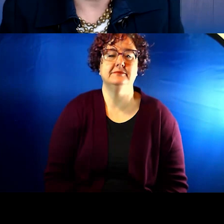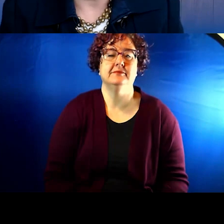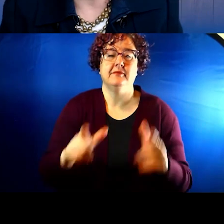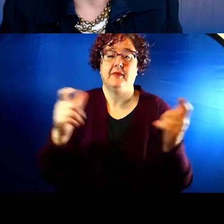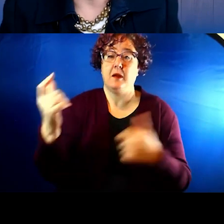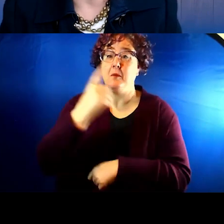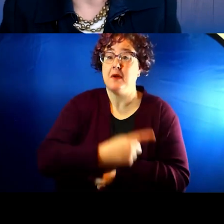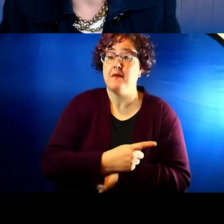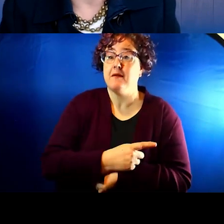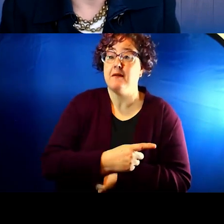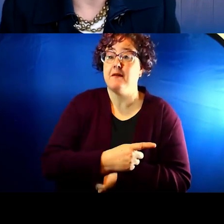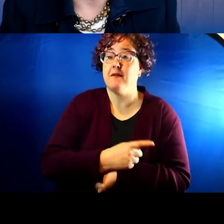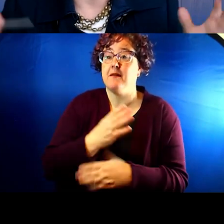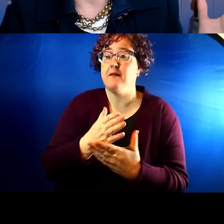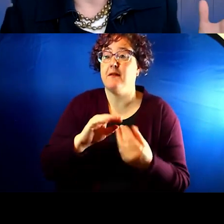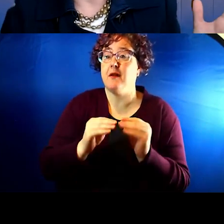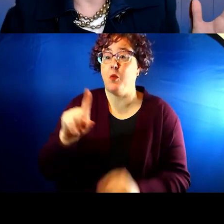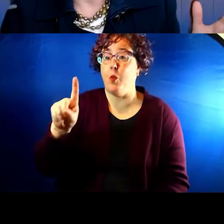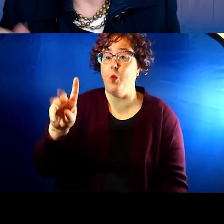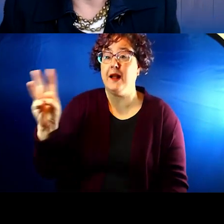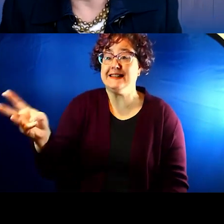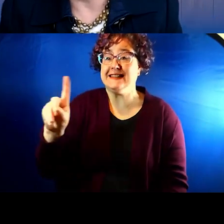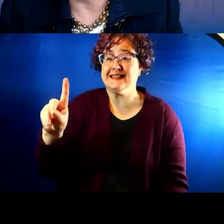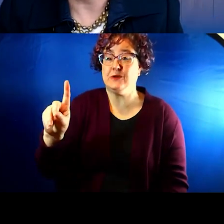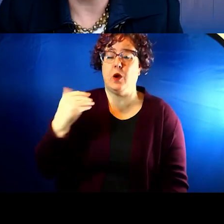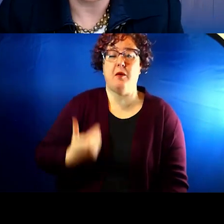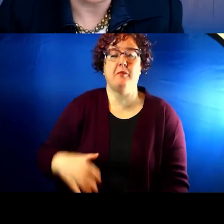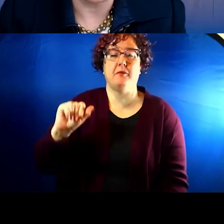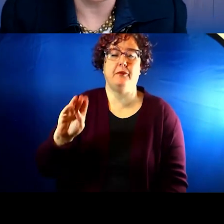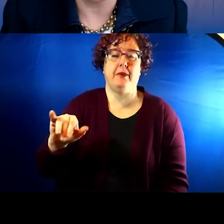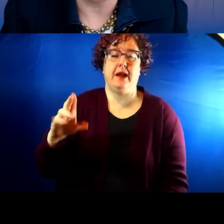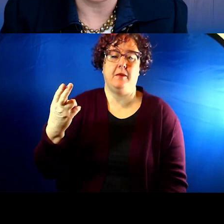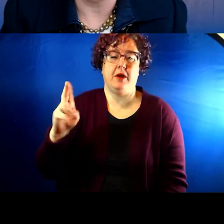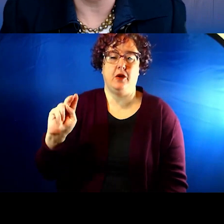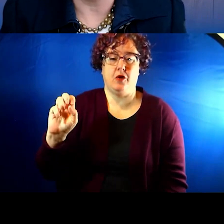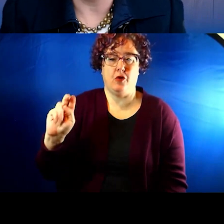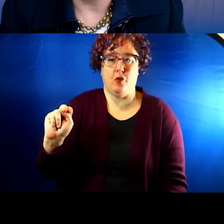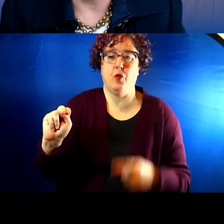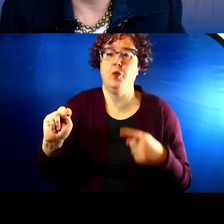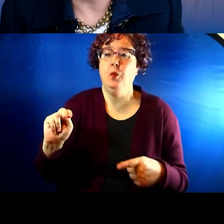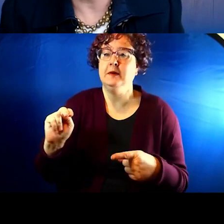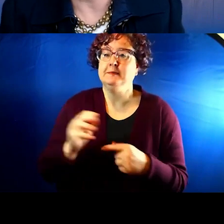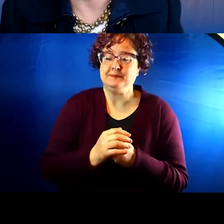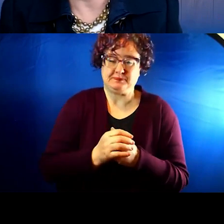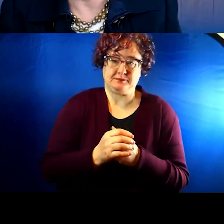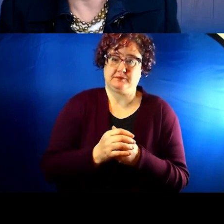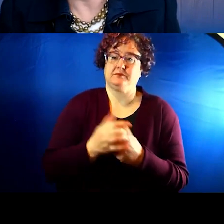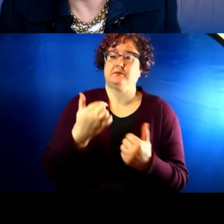HERE WE GO. WE ARE TOGETHER AGAIN ON WEDNESDAY. SO HAPPY THAT I AM HERE THIS MORNING. HAPPY VALENTINES DAY.